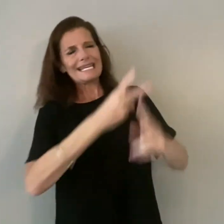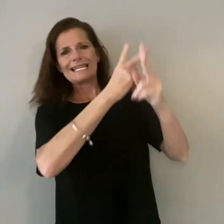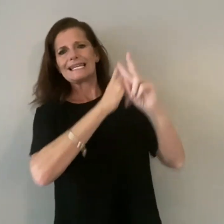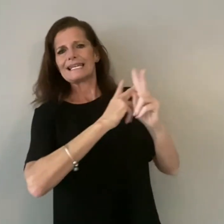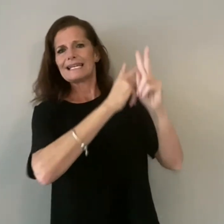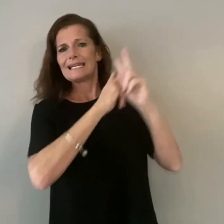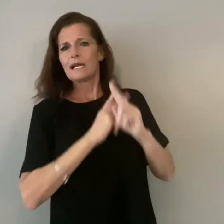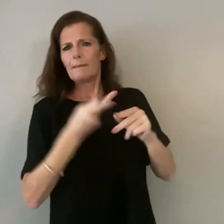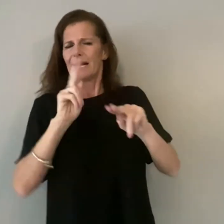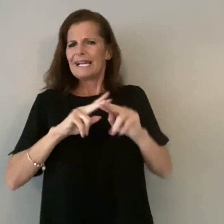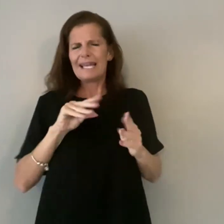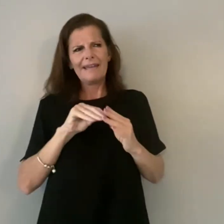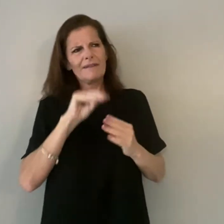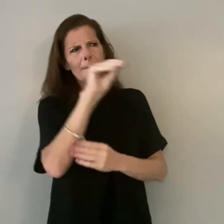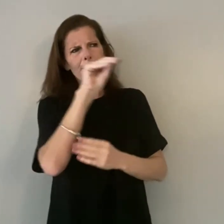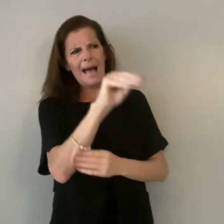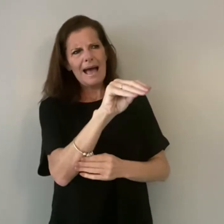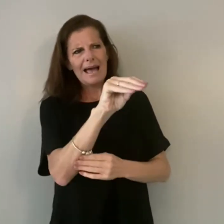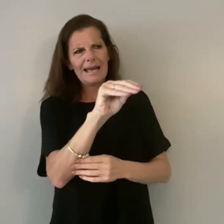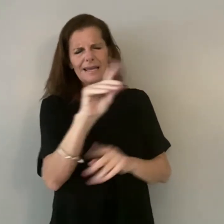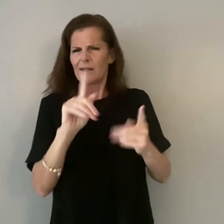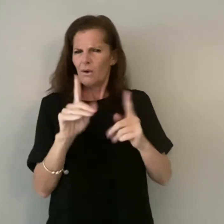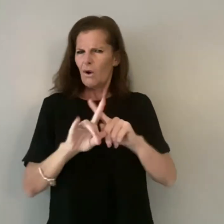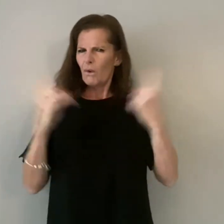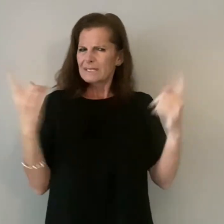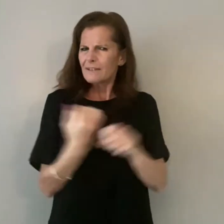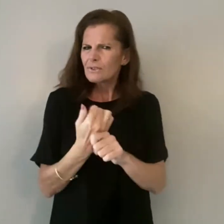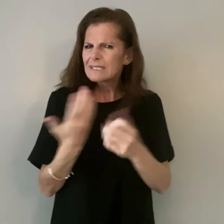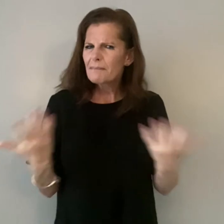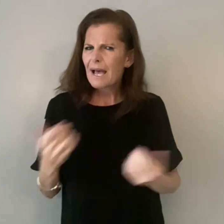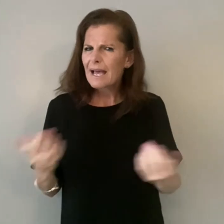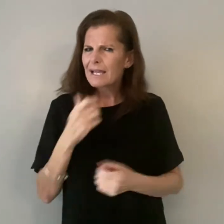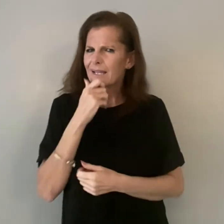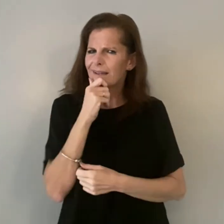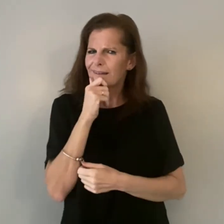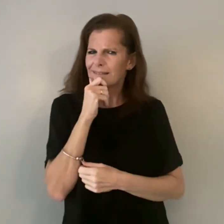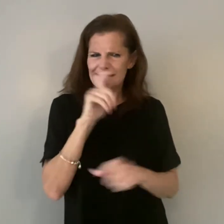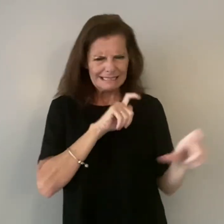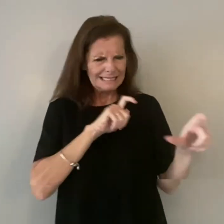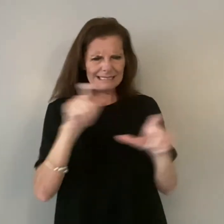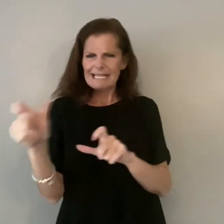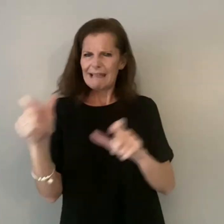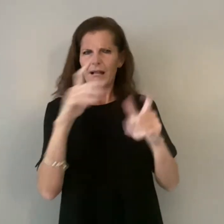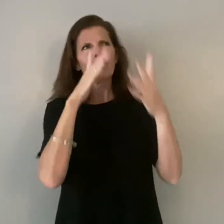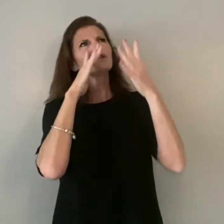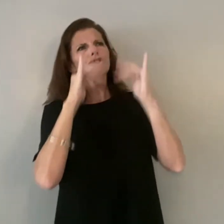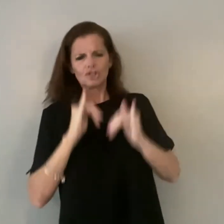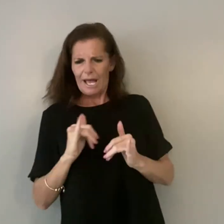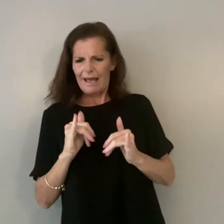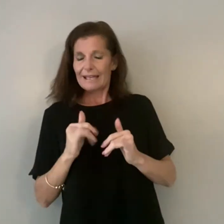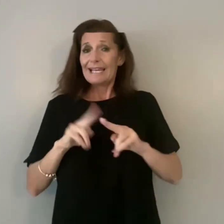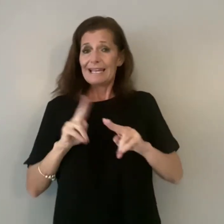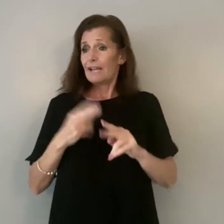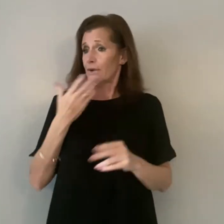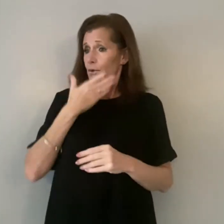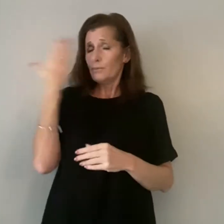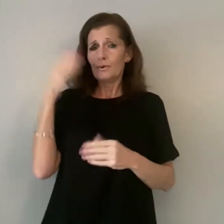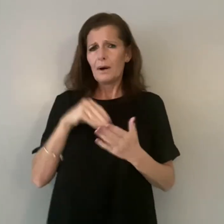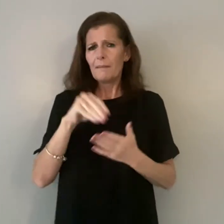However, if someone was paid, why does that affect the checks and balances that they're to give? And surely if someone wasn't paid